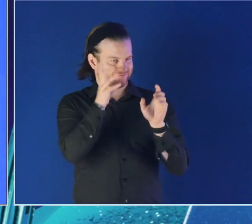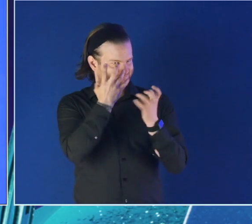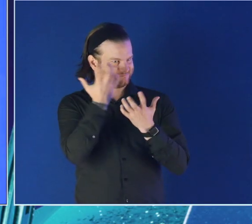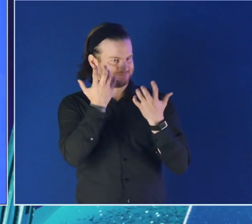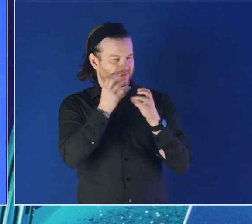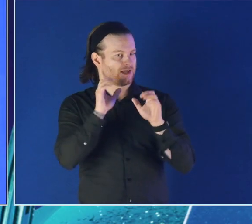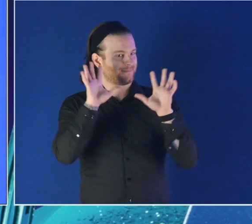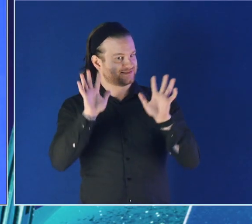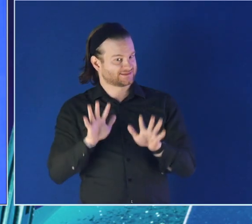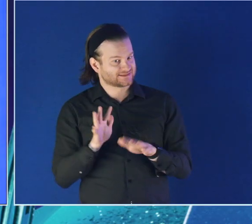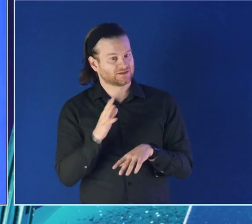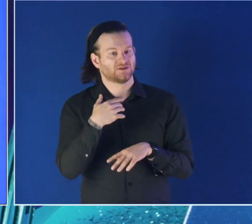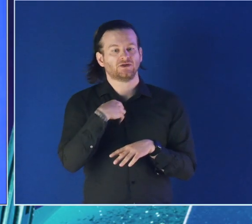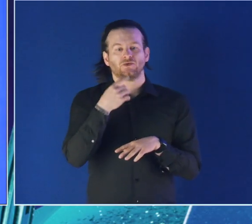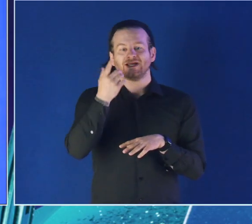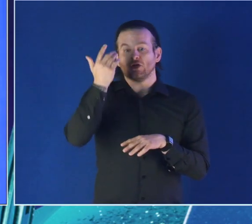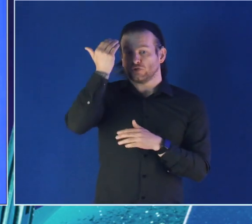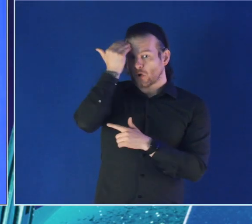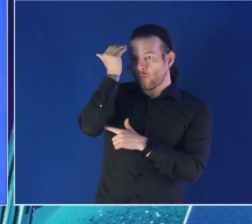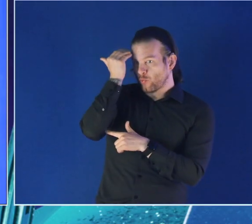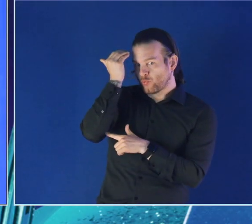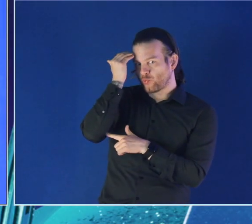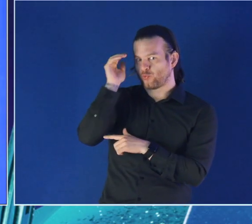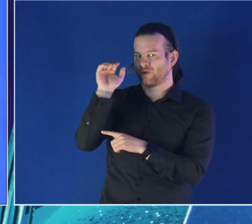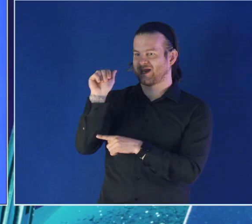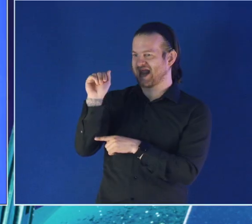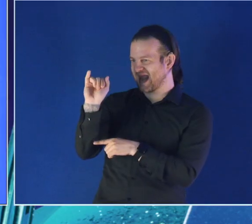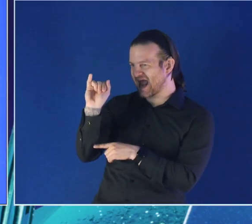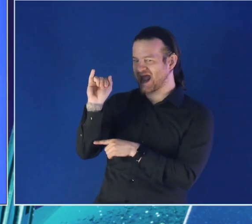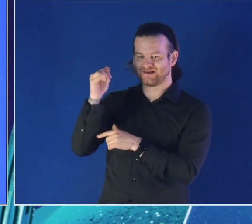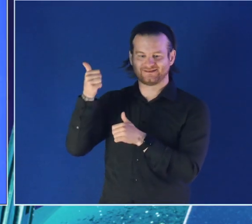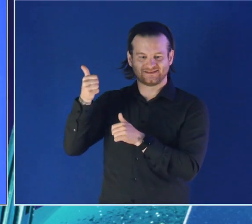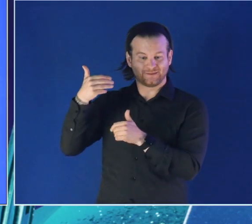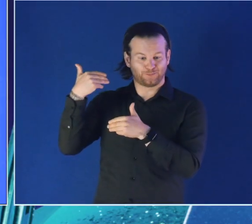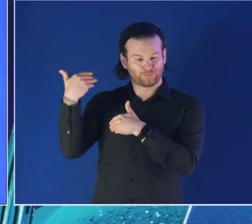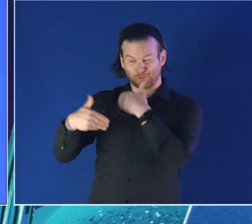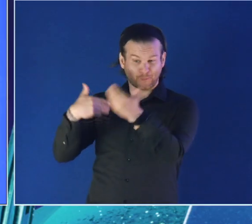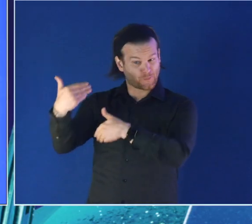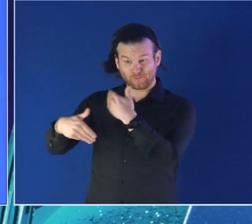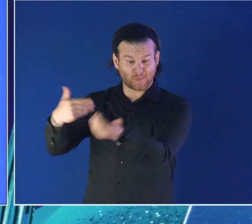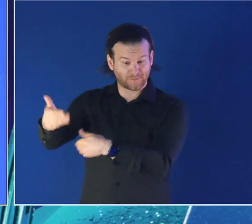We know AI is moving fast. Did you get the memo? Have you heard it enough times? It's moving really fast. We're on the same page?